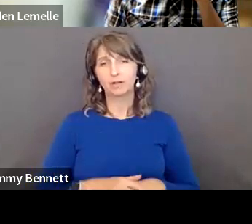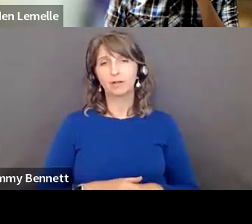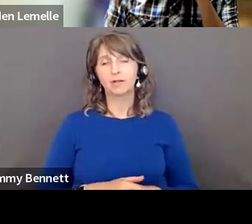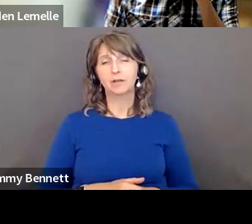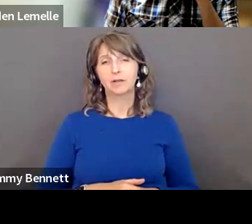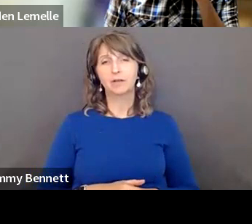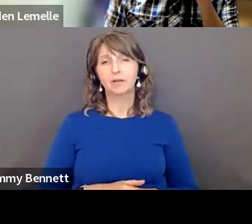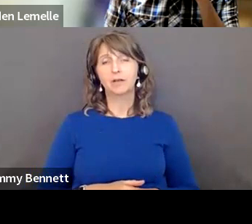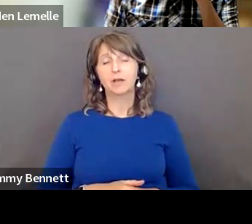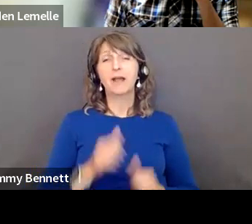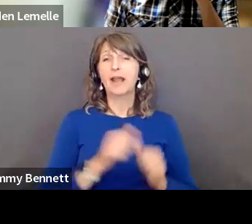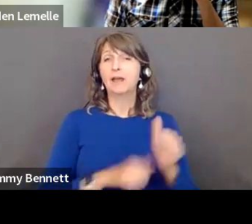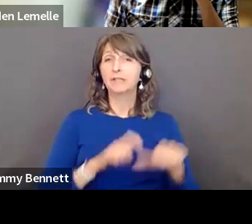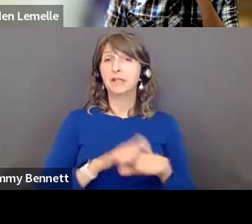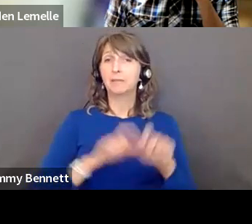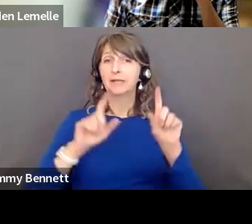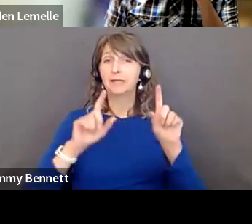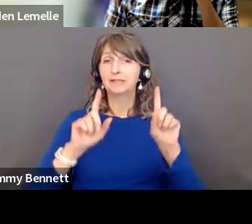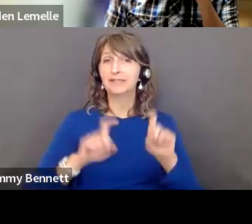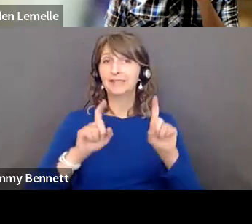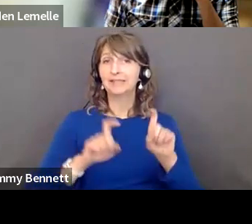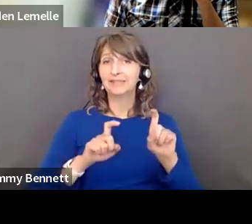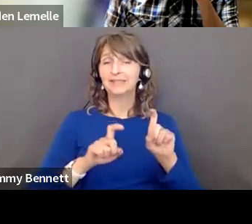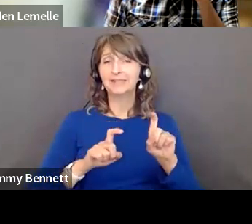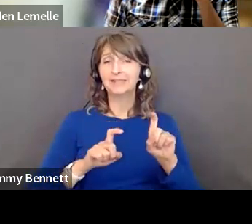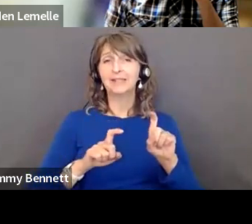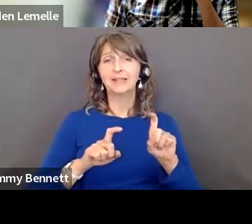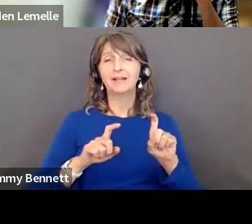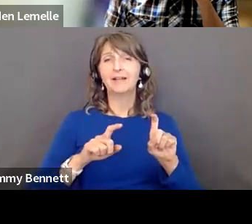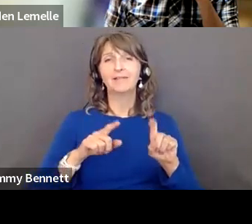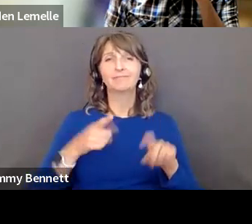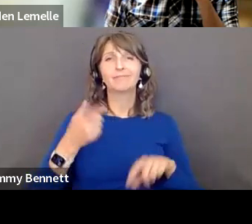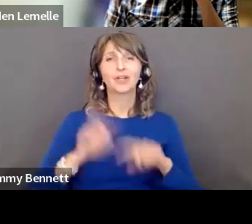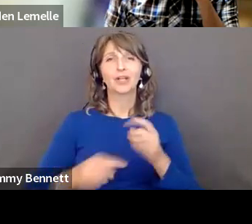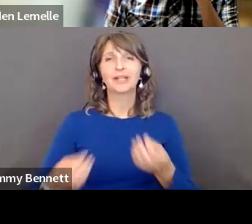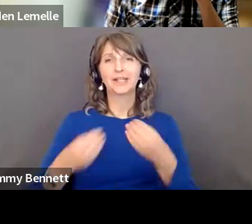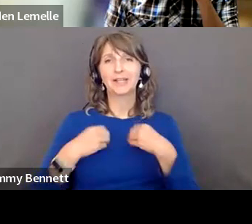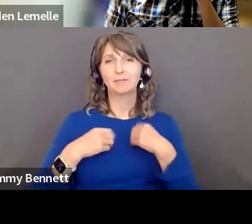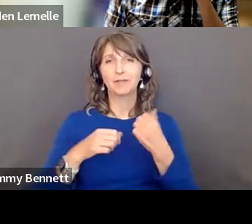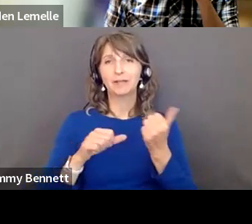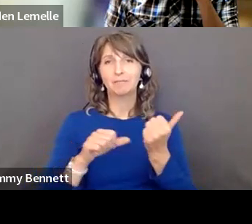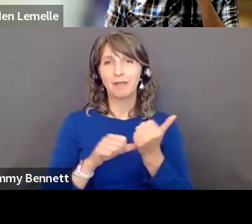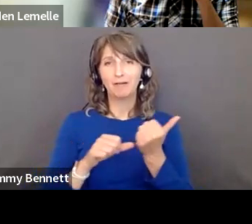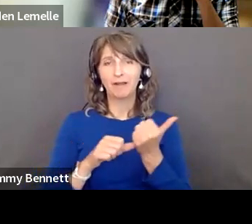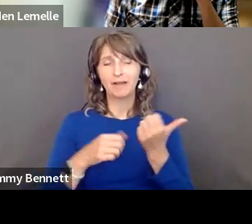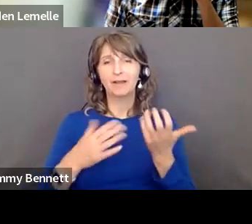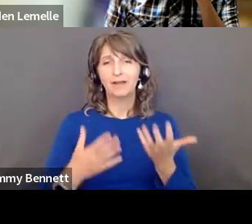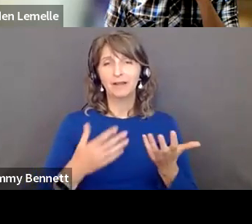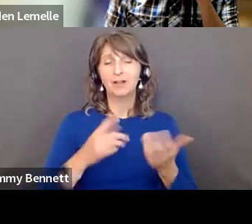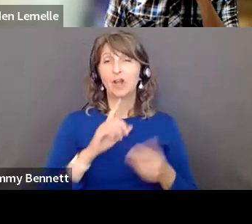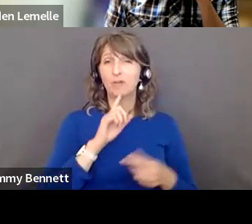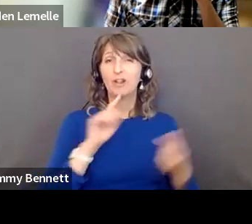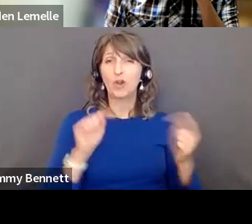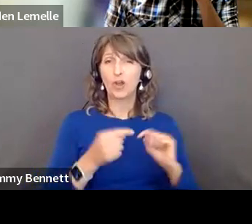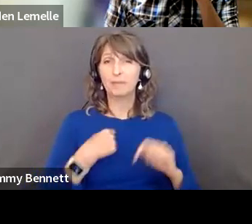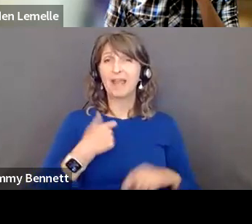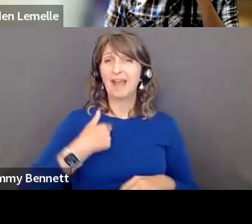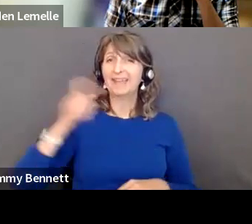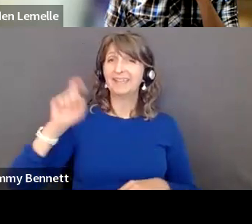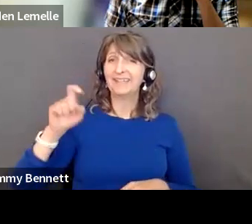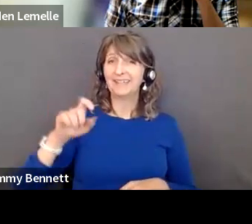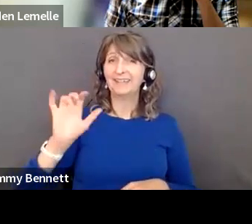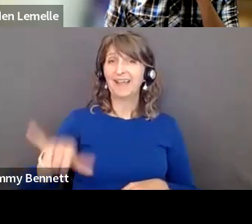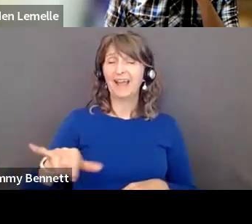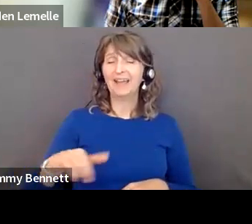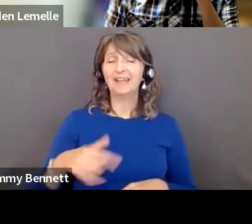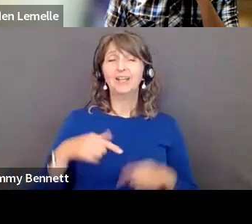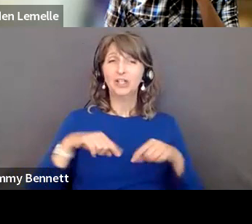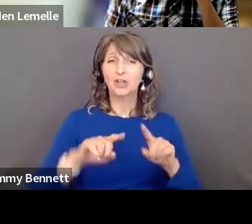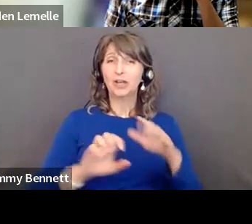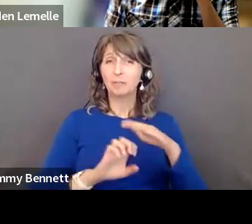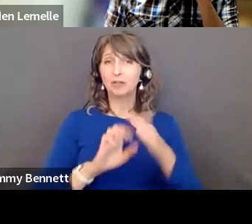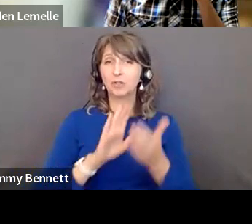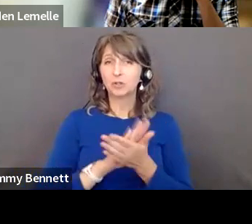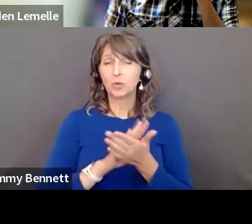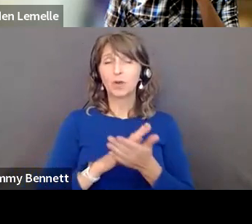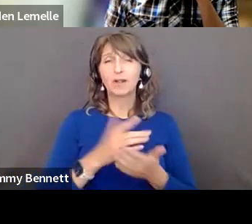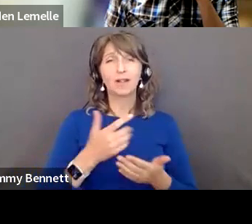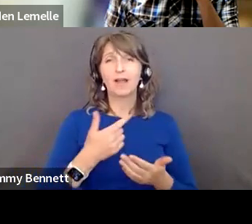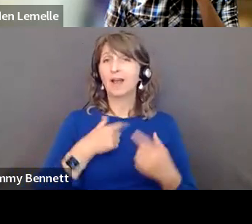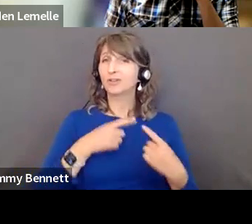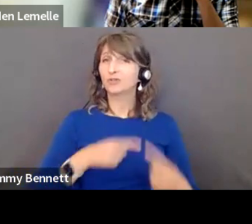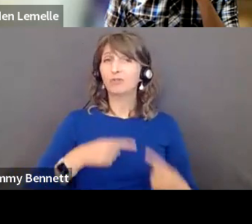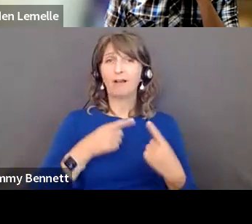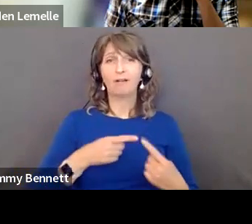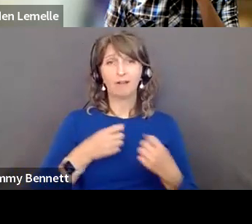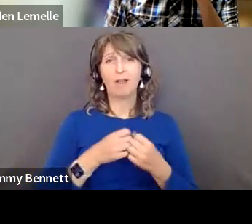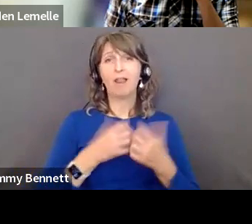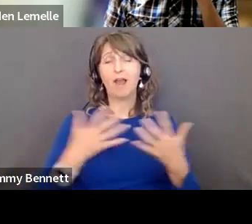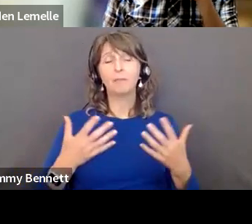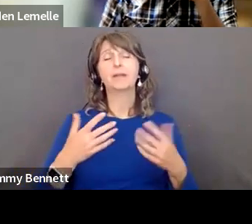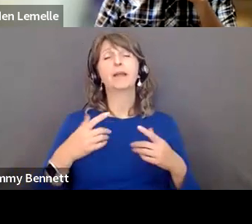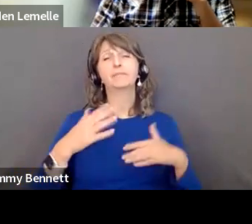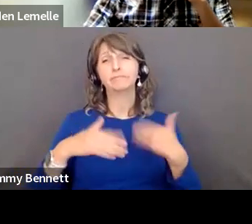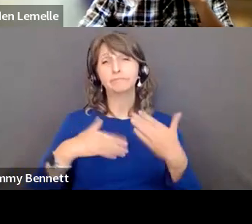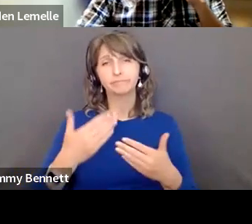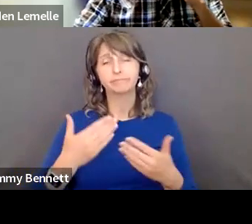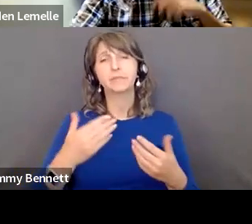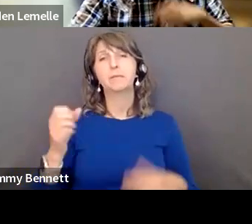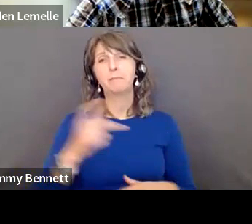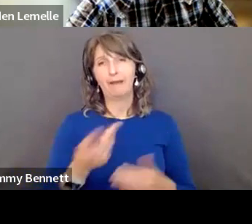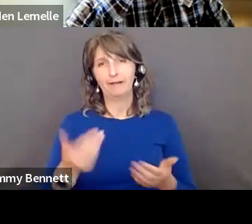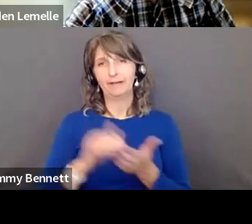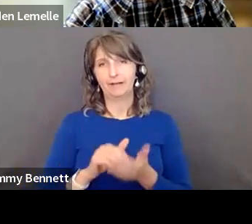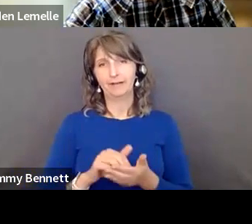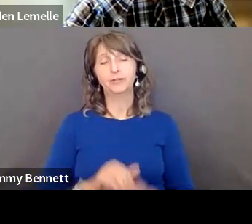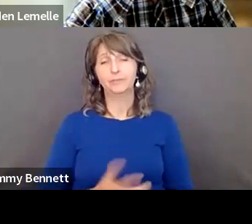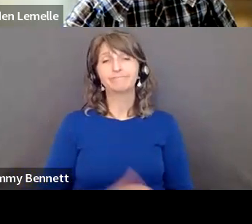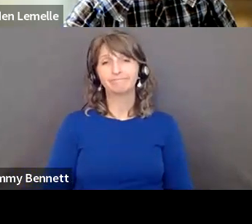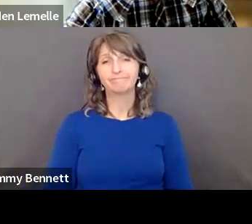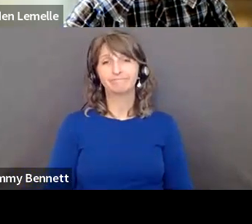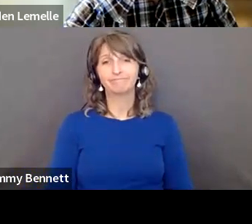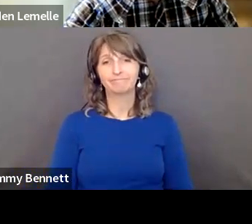Which really hurt me because I really needed it. So. Through our elementary, I struggled a lot, but I eventually got it back and.